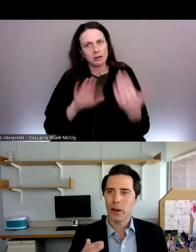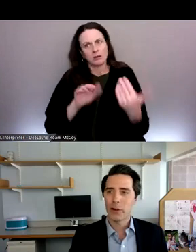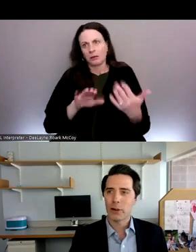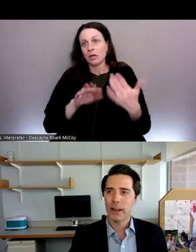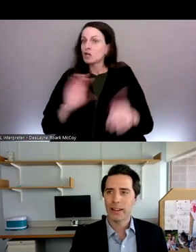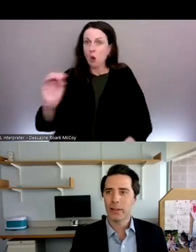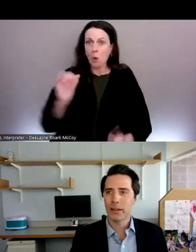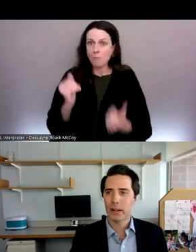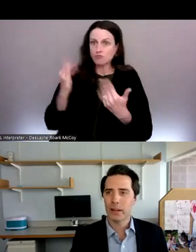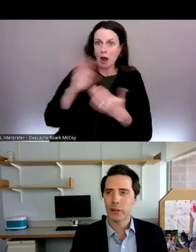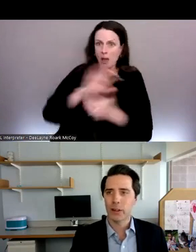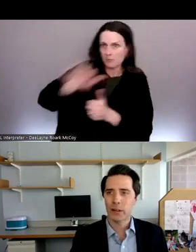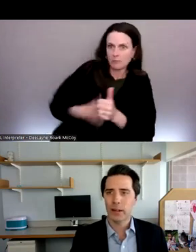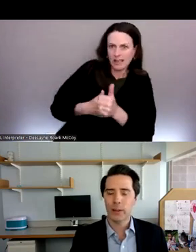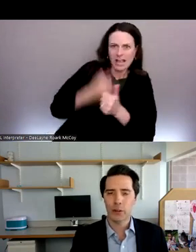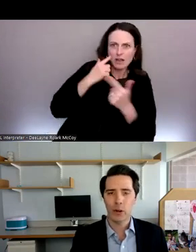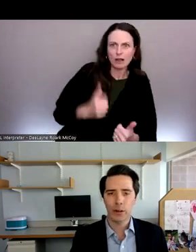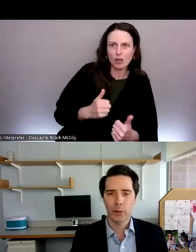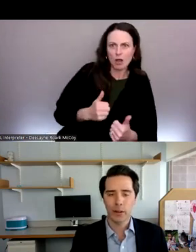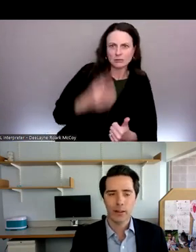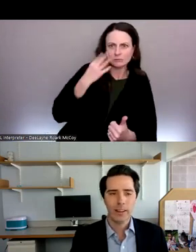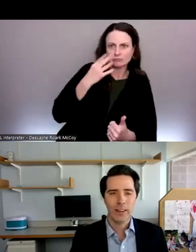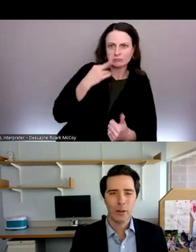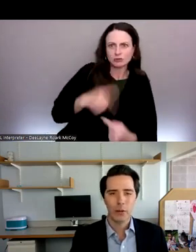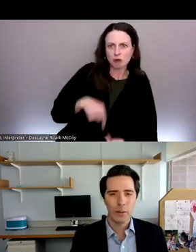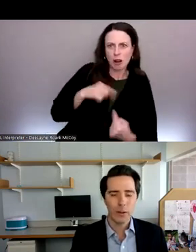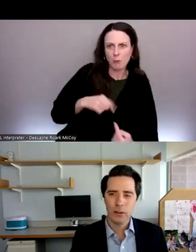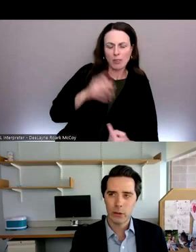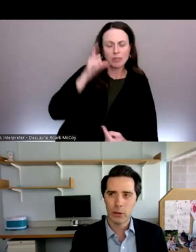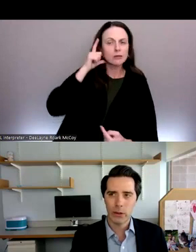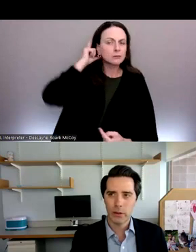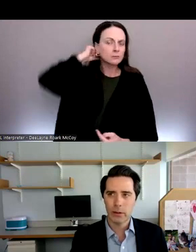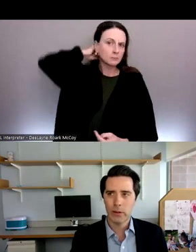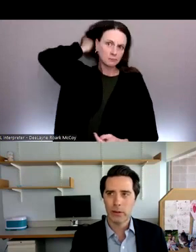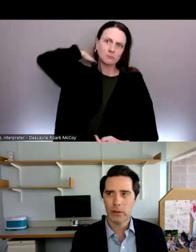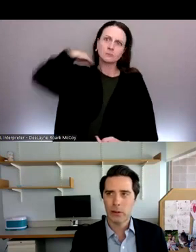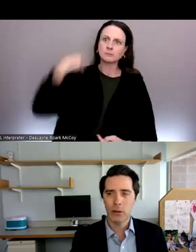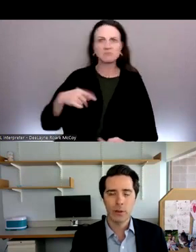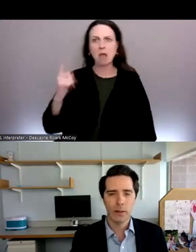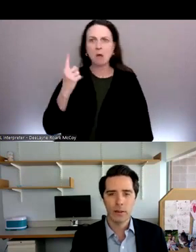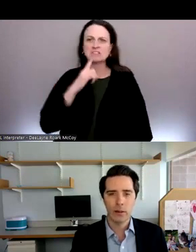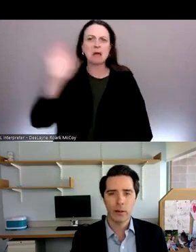of underlying hearing loss that she had kind of been struggling with it was